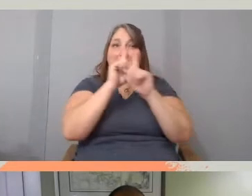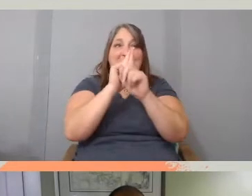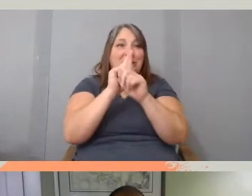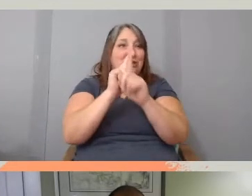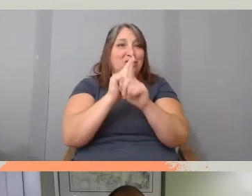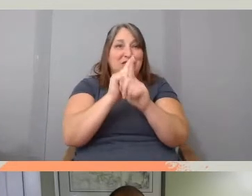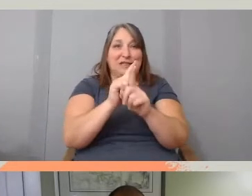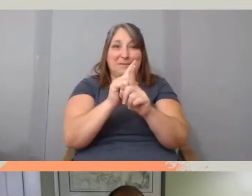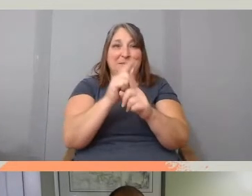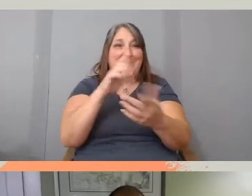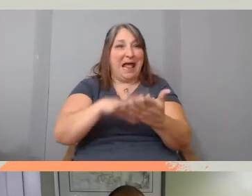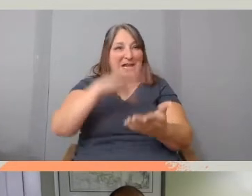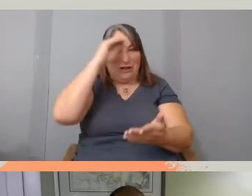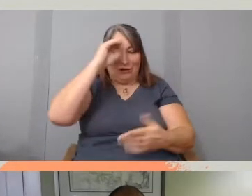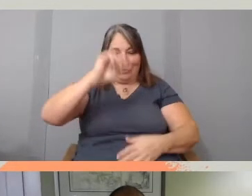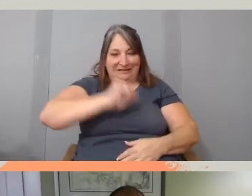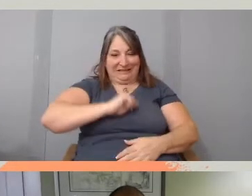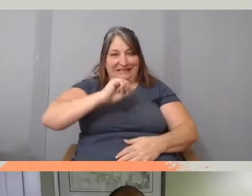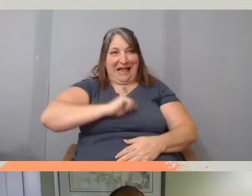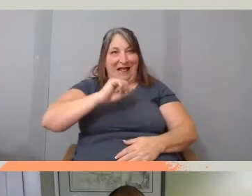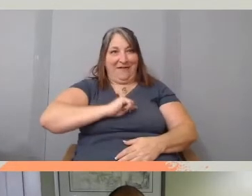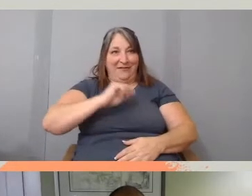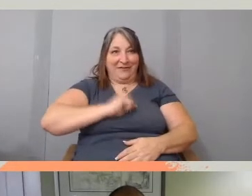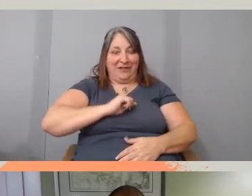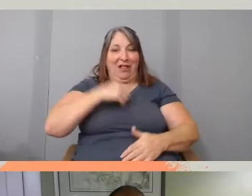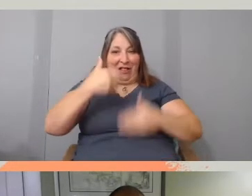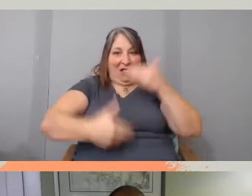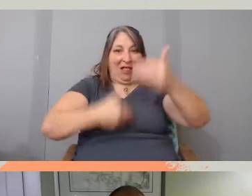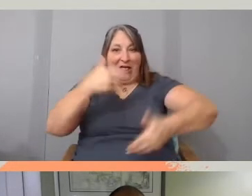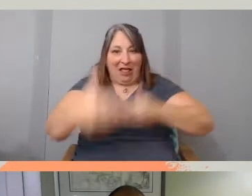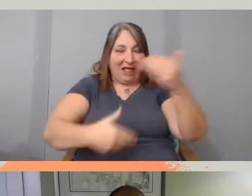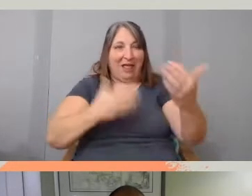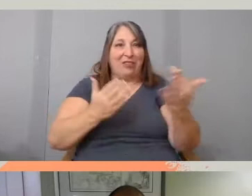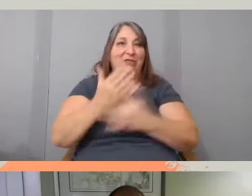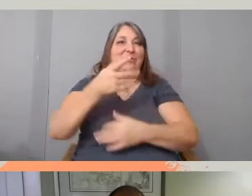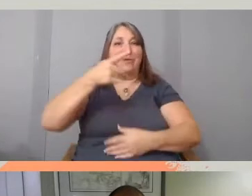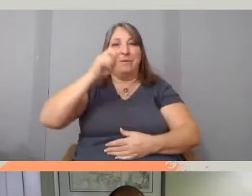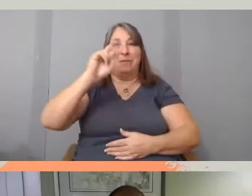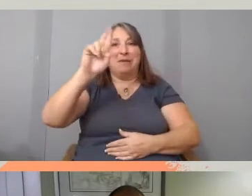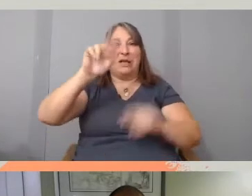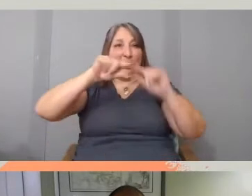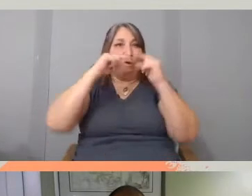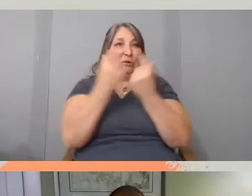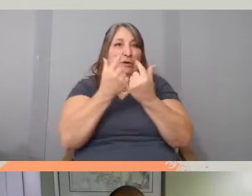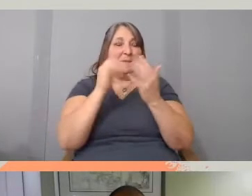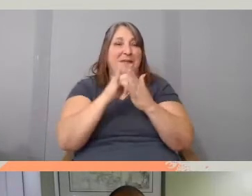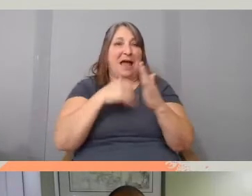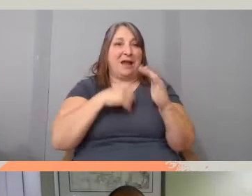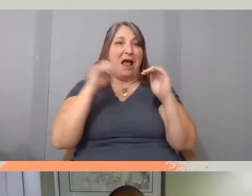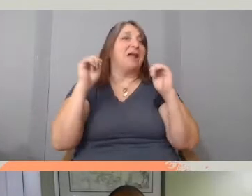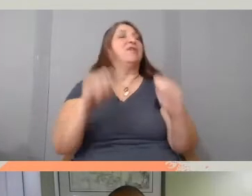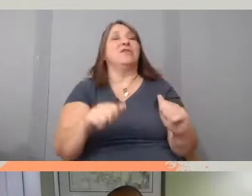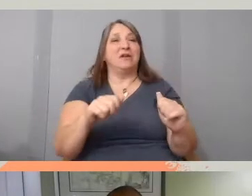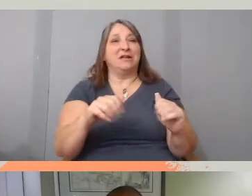learn stuff on my own. And then it was really through a peer group that I was able to, you know, essentially solicit